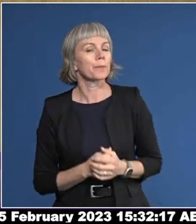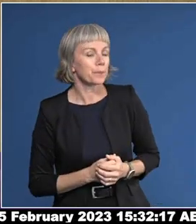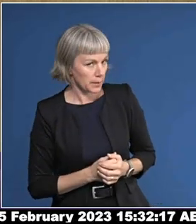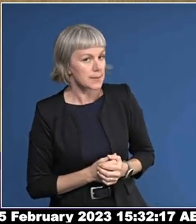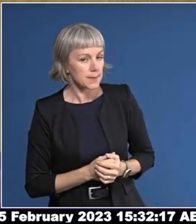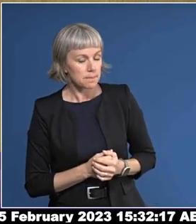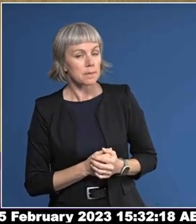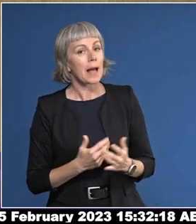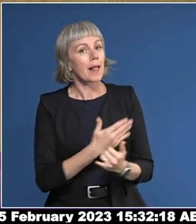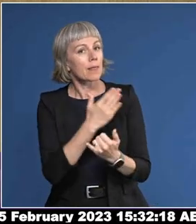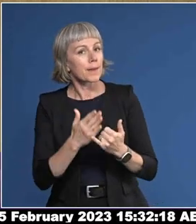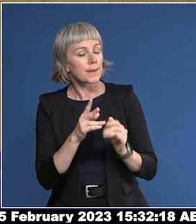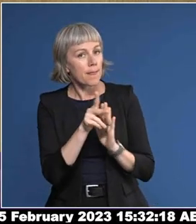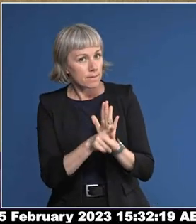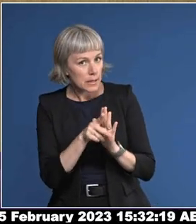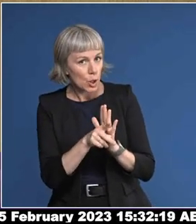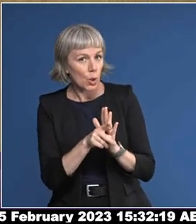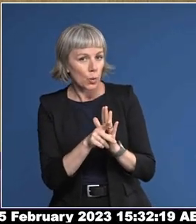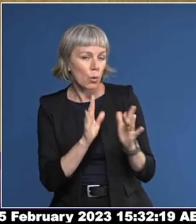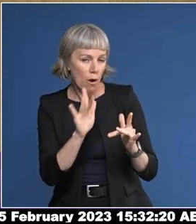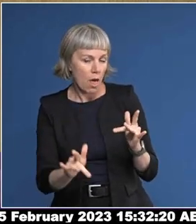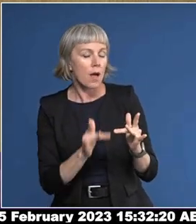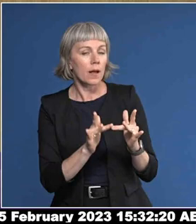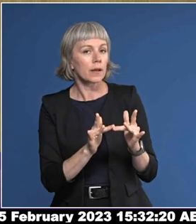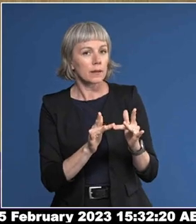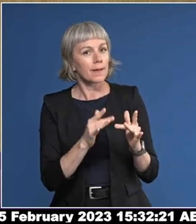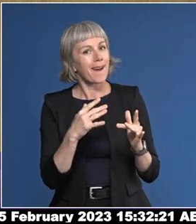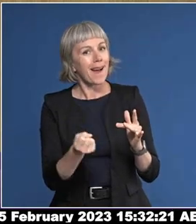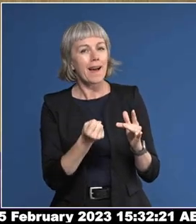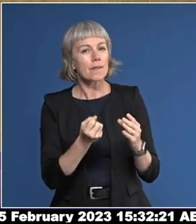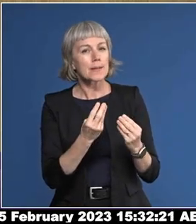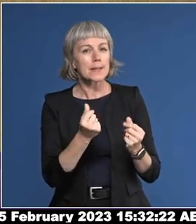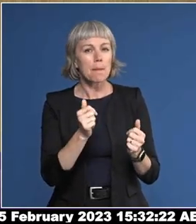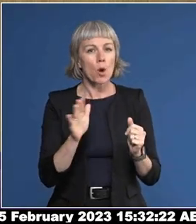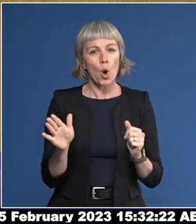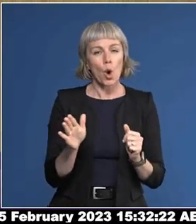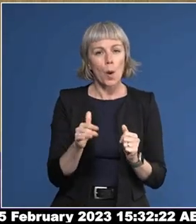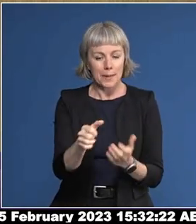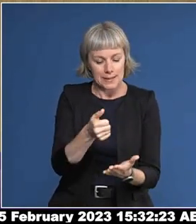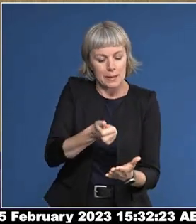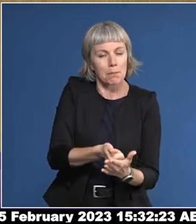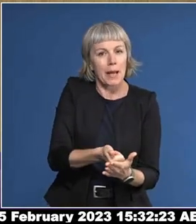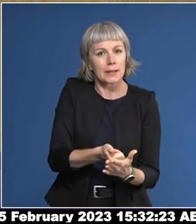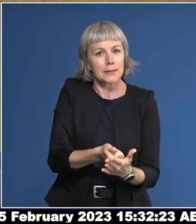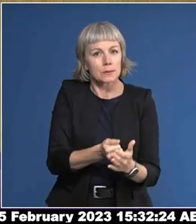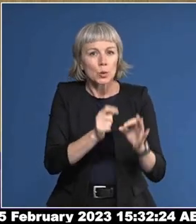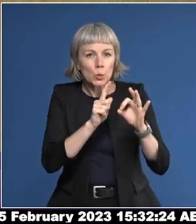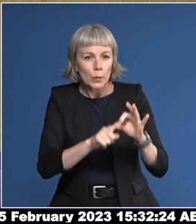the end of the e-learning so that people will need to answer questions and answer them correctly in order to be able to complete the training.